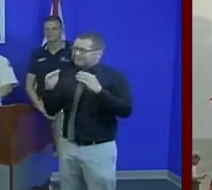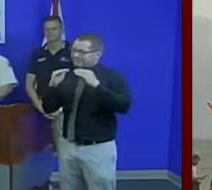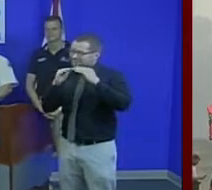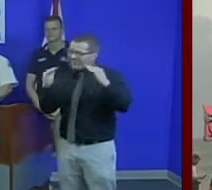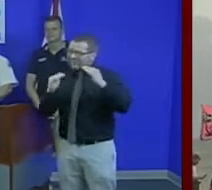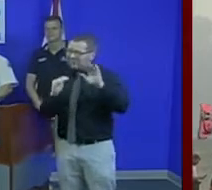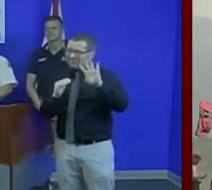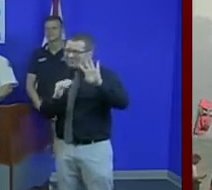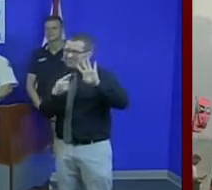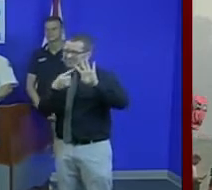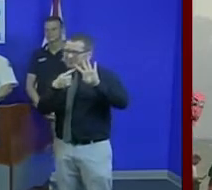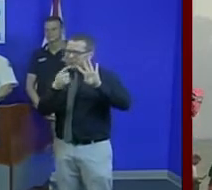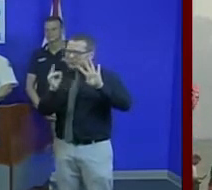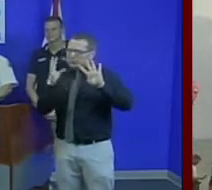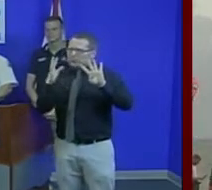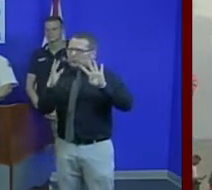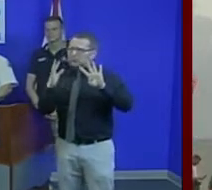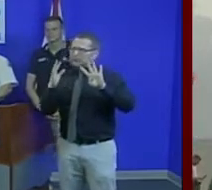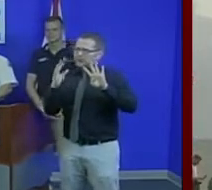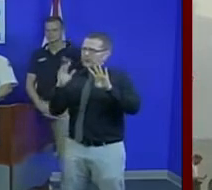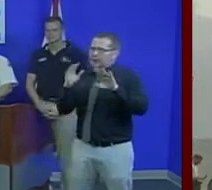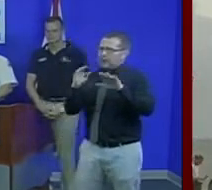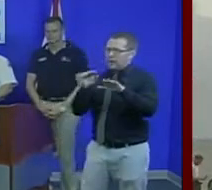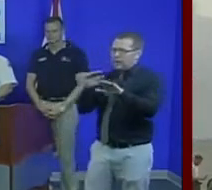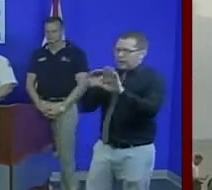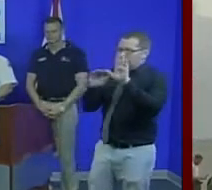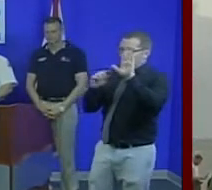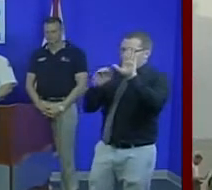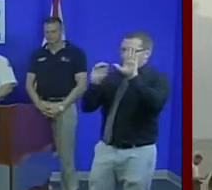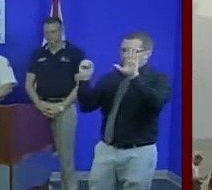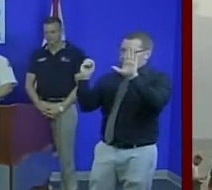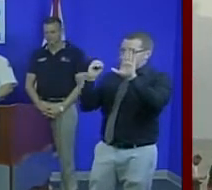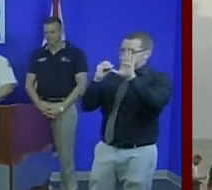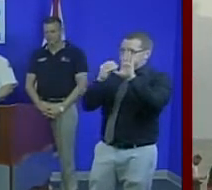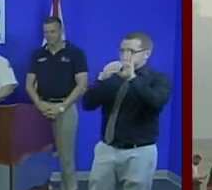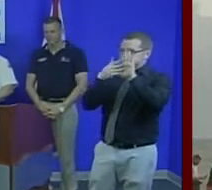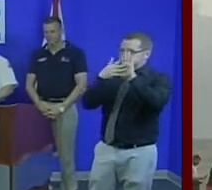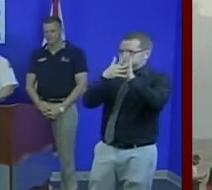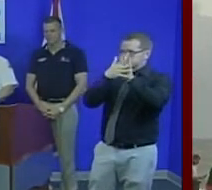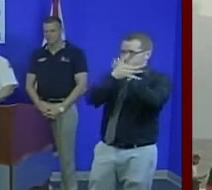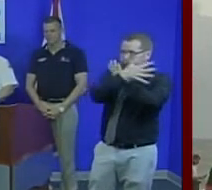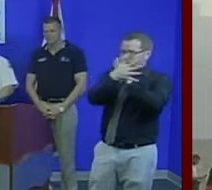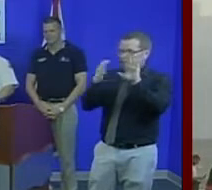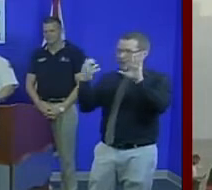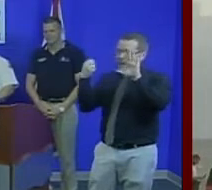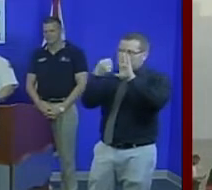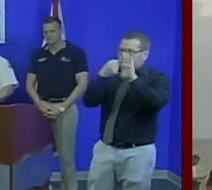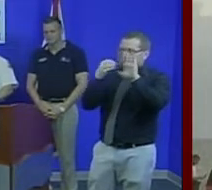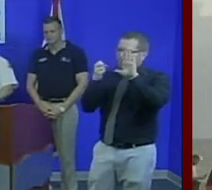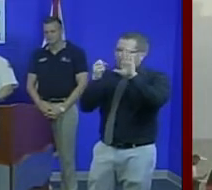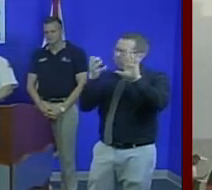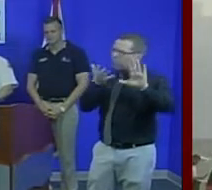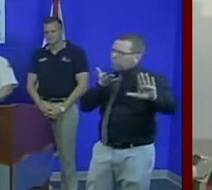IT'S INTENSIFYING TO AL POSSIBLY A CATEGORY FOUR AS IT APPROACHES THE SOUTH FLORIDA REGION. SO RIGHT NOW OUR NUMBER ONE